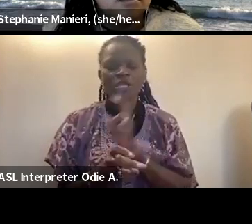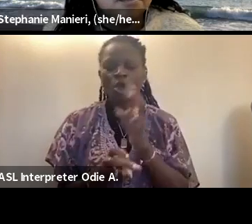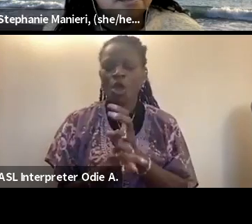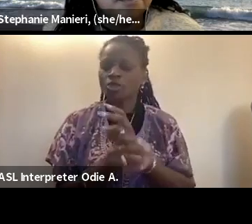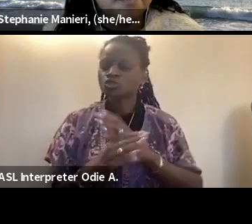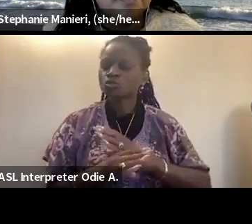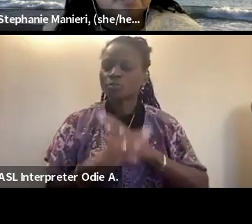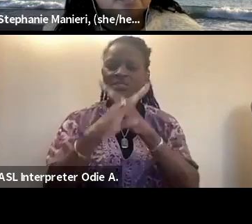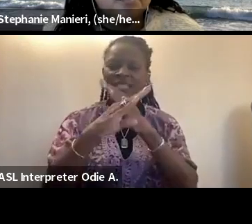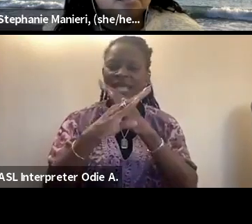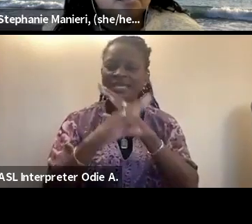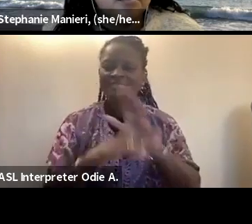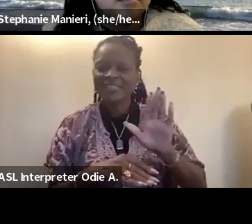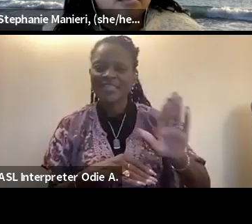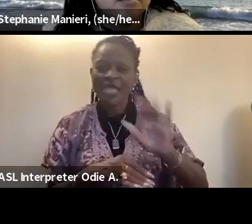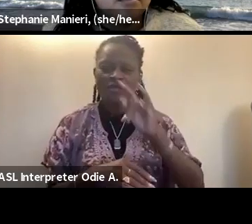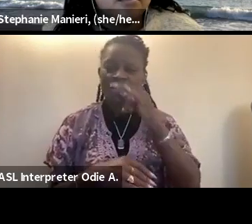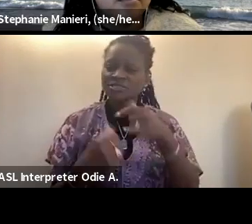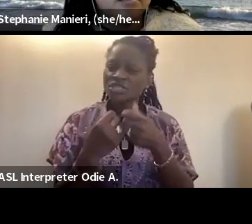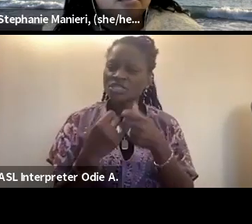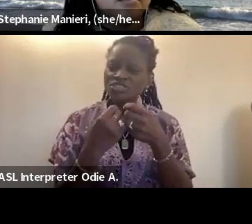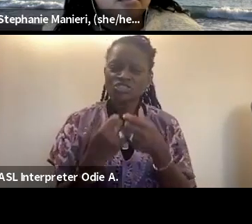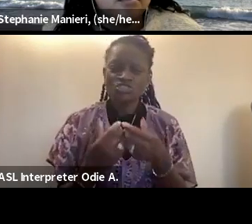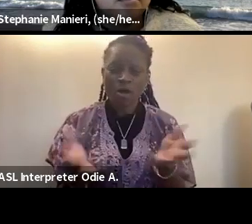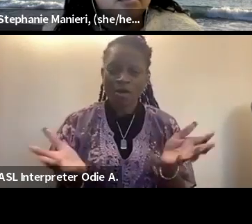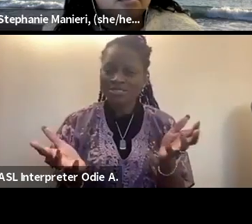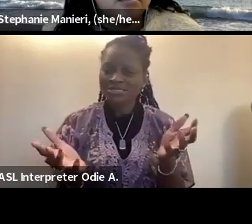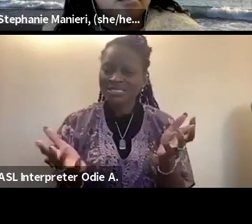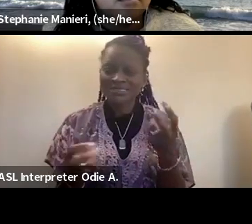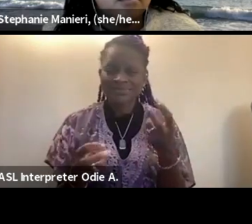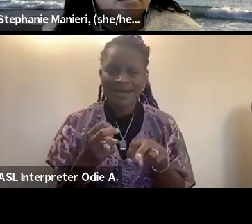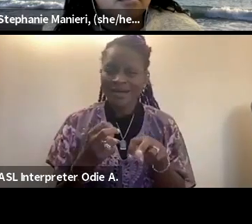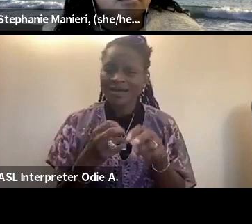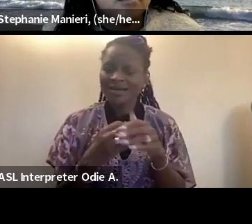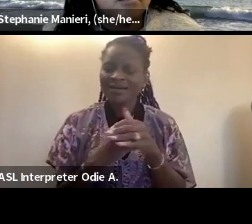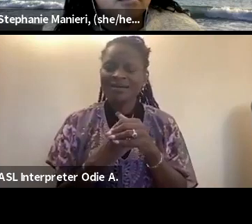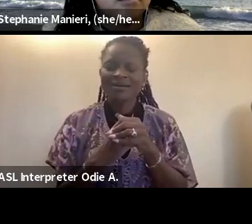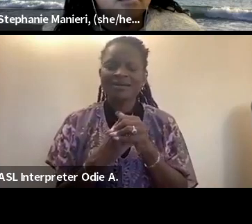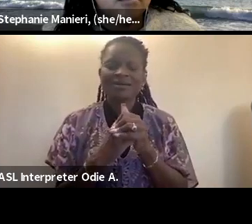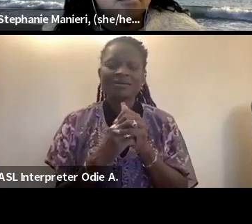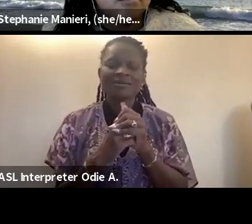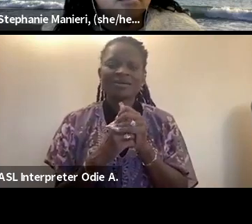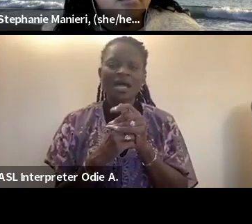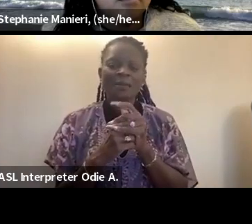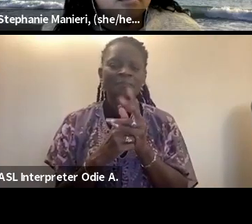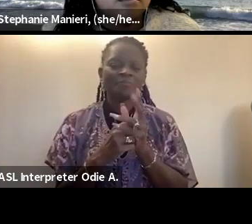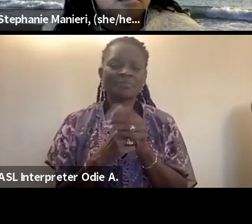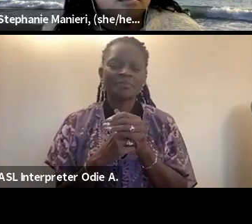And it's exhausting. It's tough. And it really makes parents very anxious.